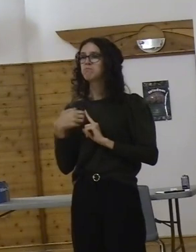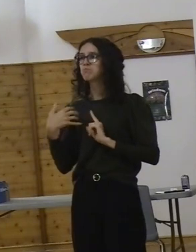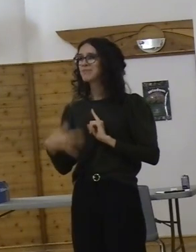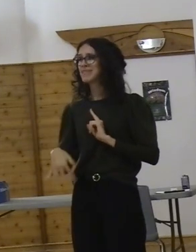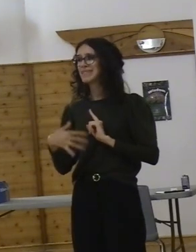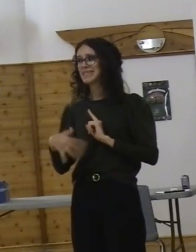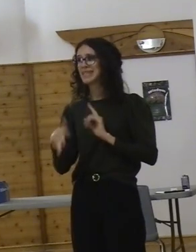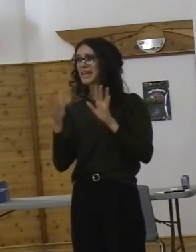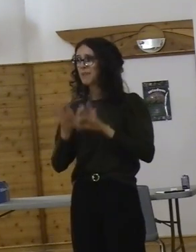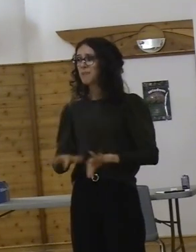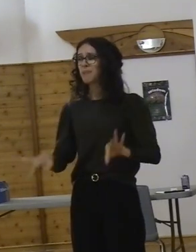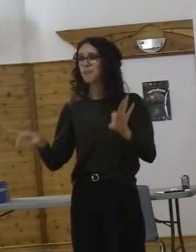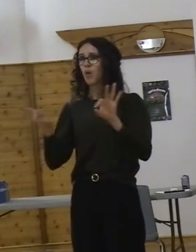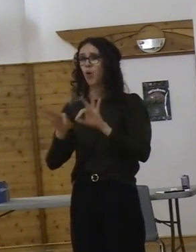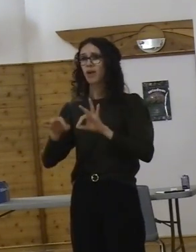to answer your voice